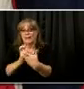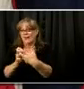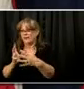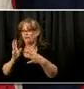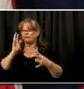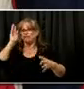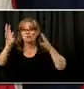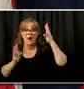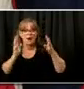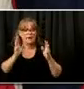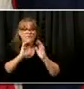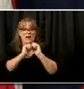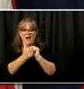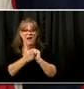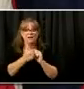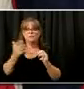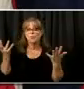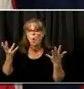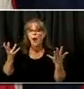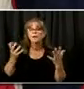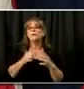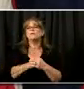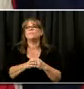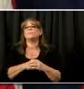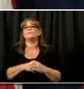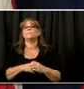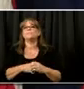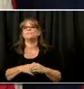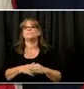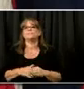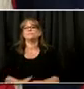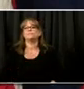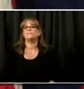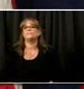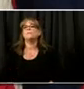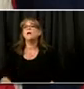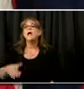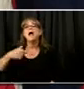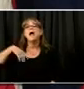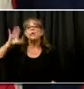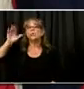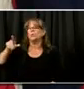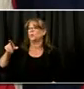so i know that many of them are bringing them together in smaller group learning opportunities